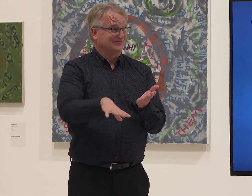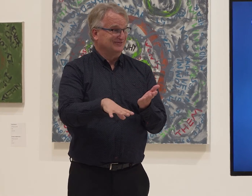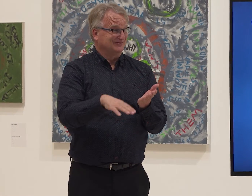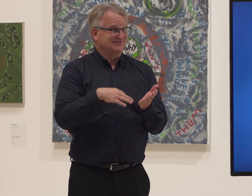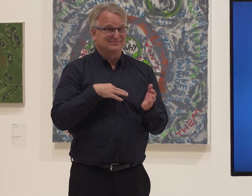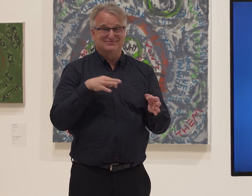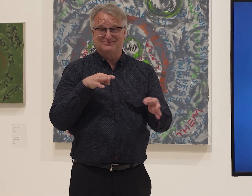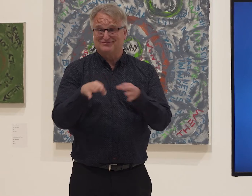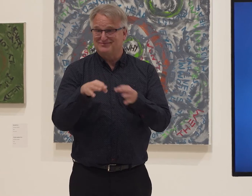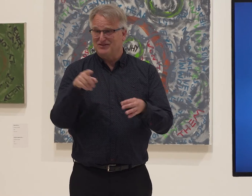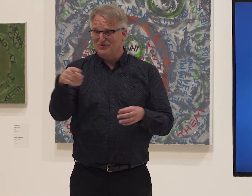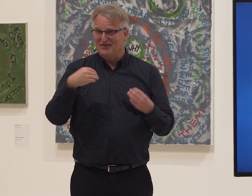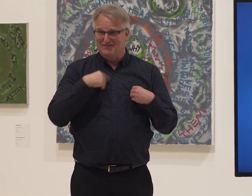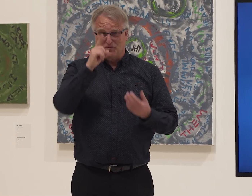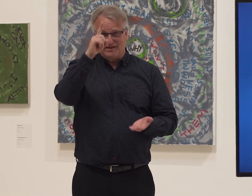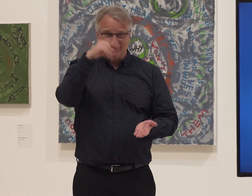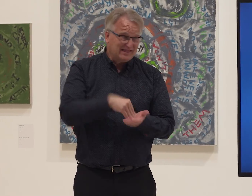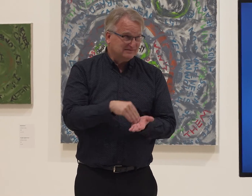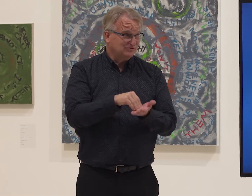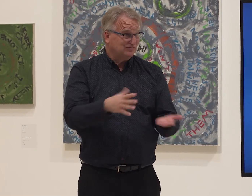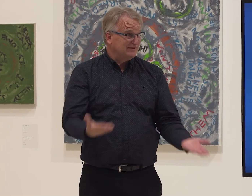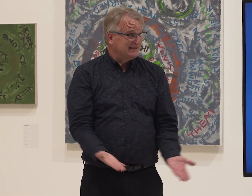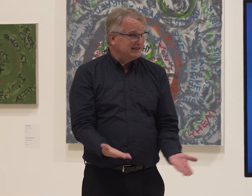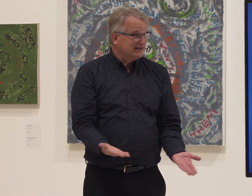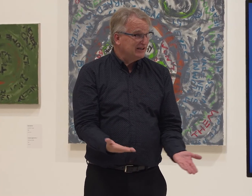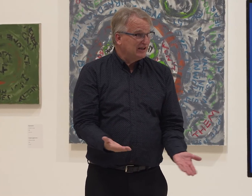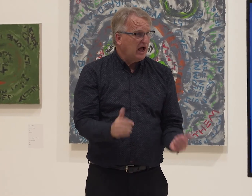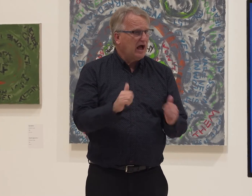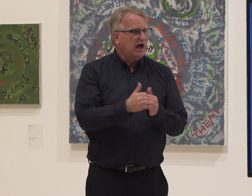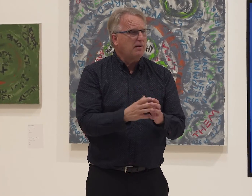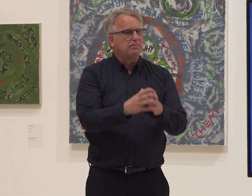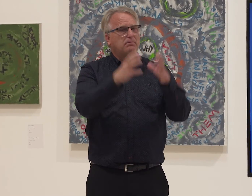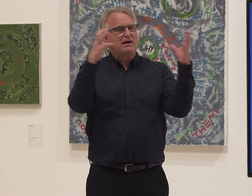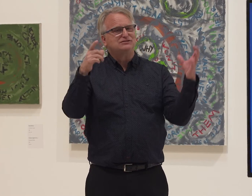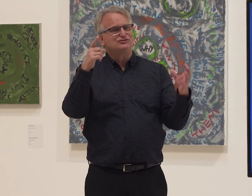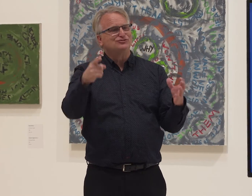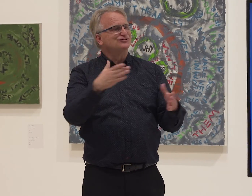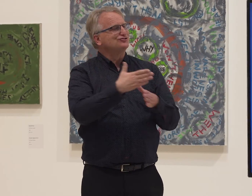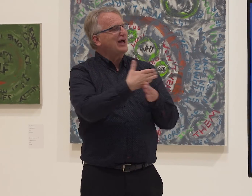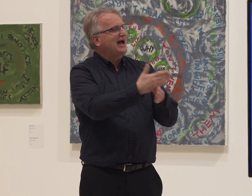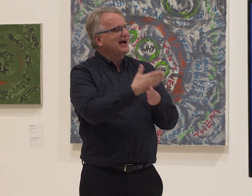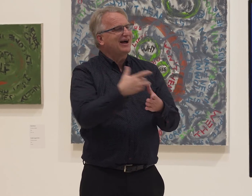present those options to them, right? You've got over 1,000 Deaf and hard of hearing students here.